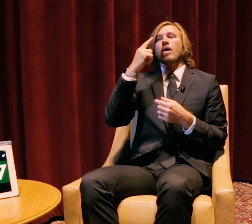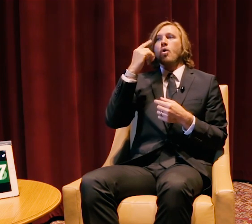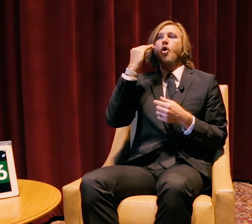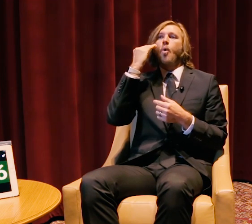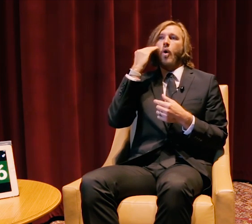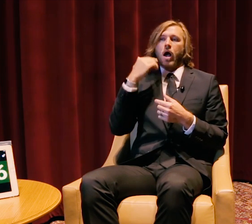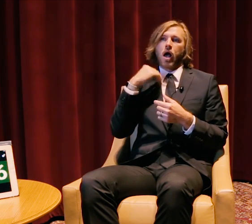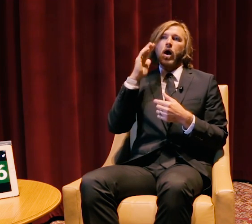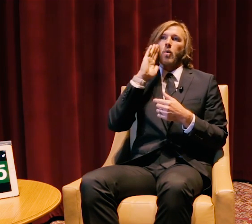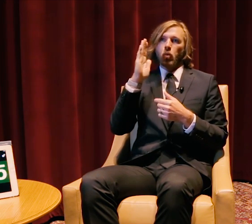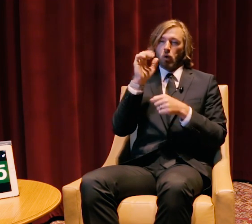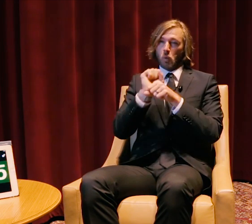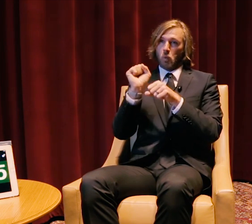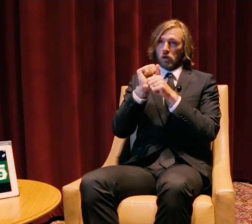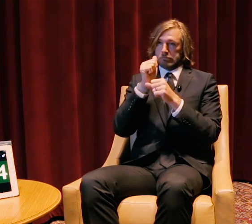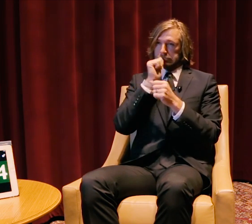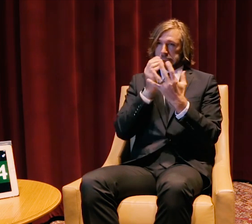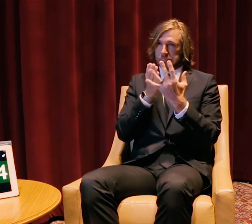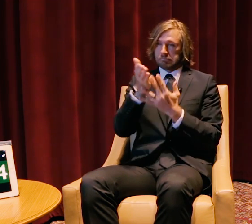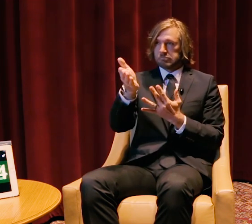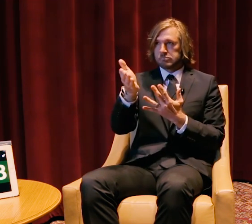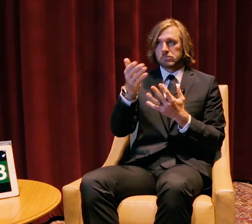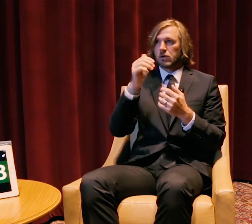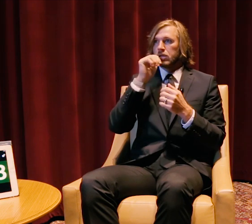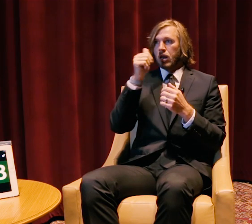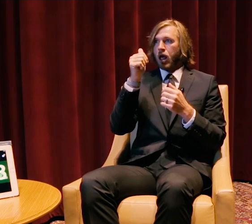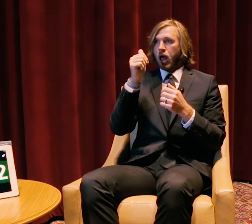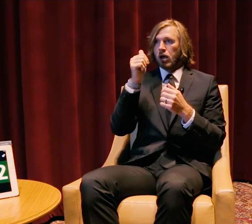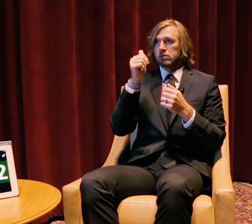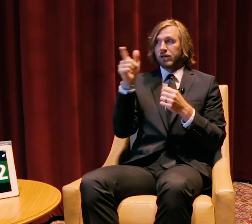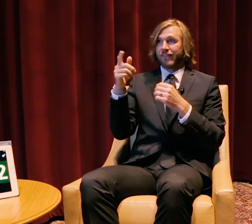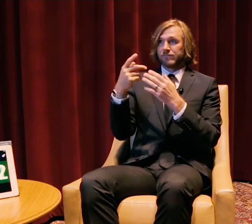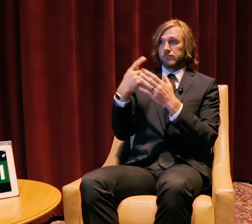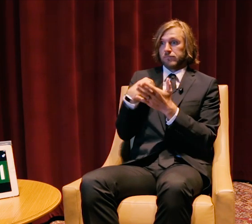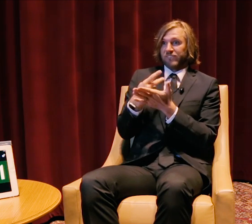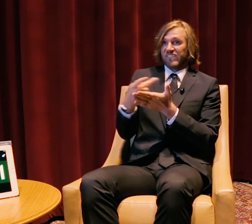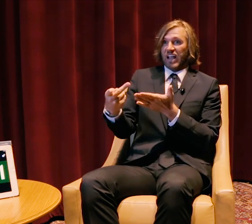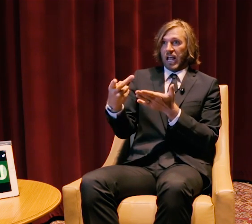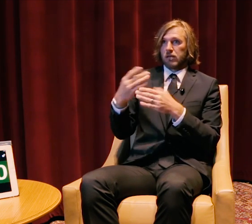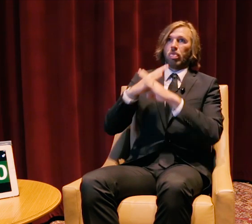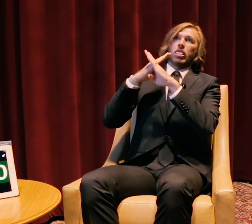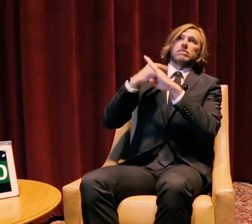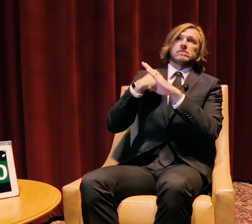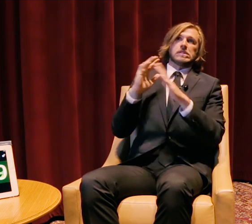the mindset of I'm going to work my way through it, and not let the failures get in my way,